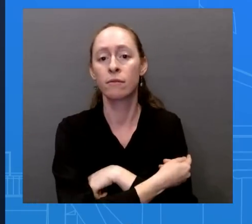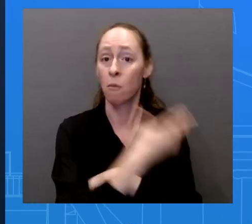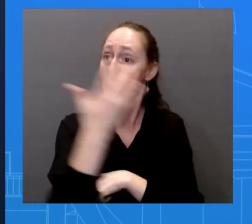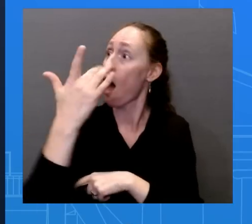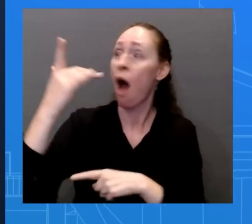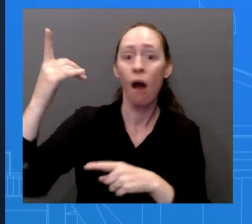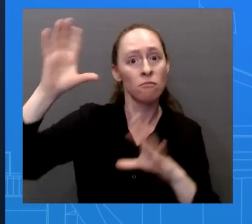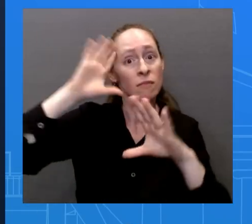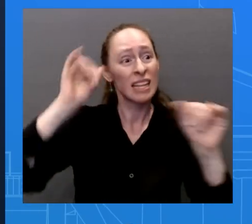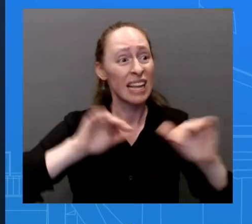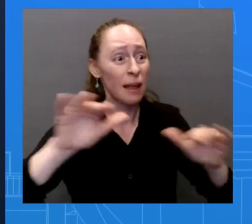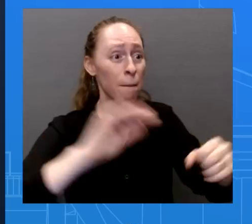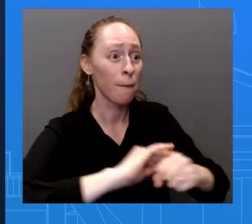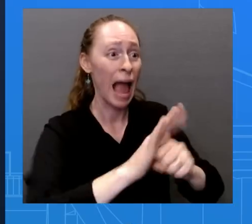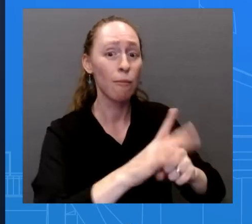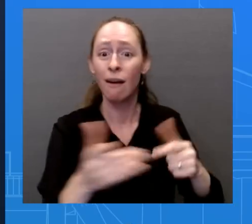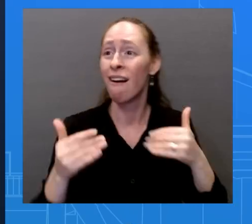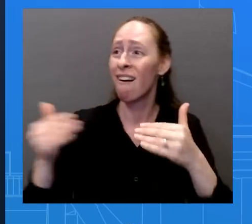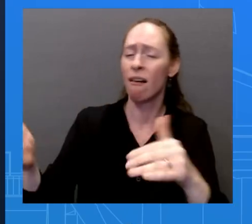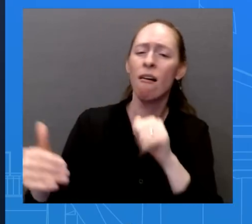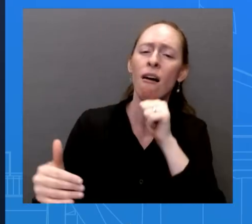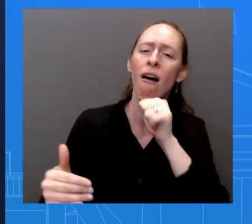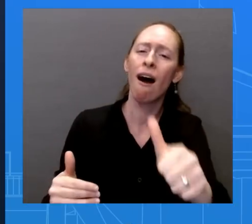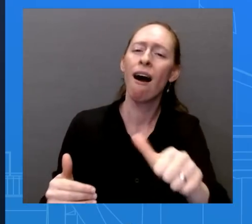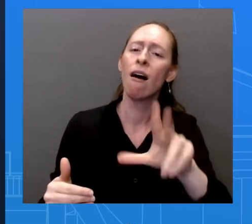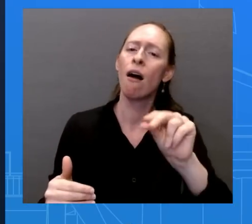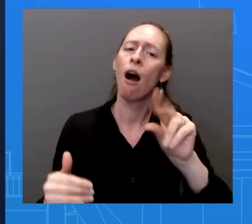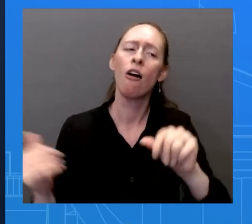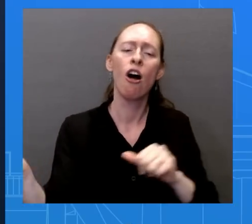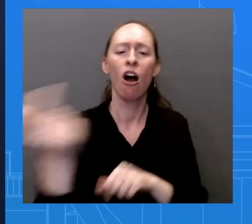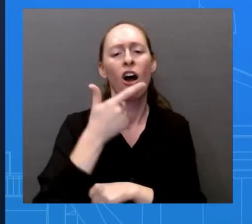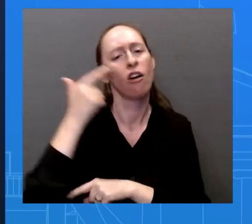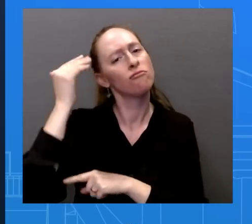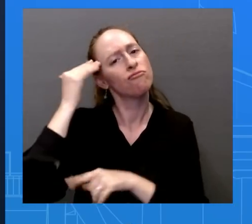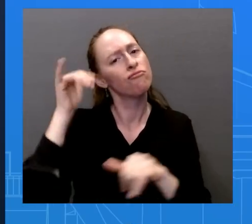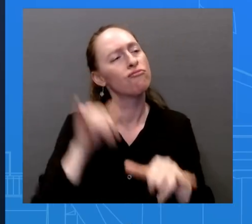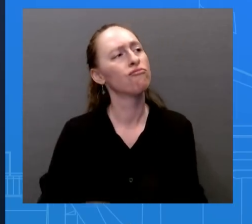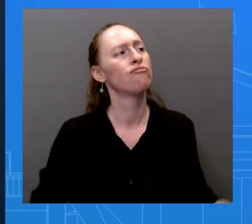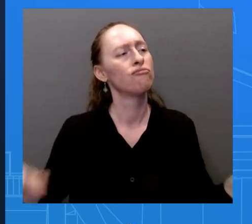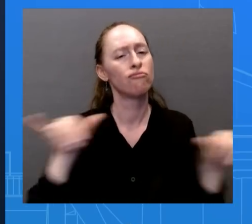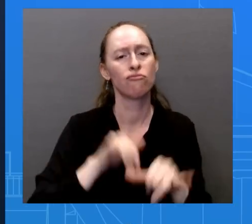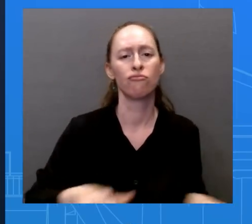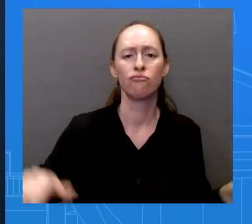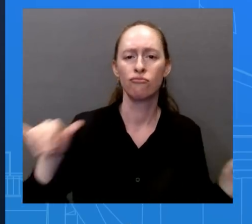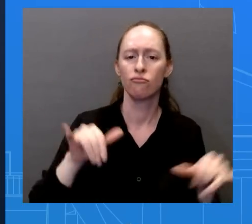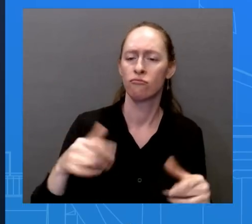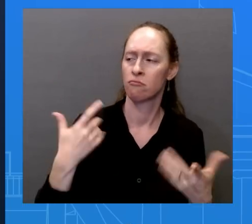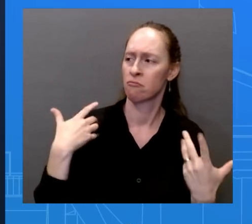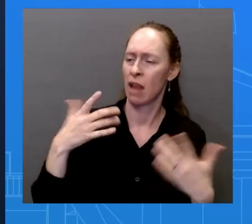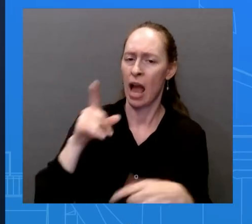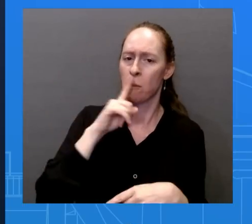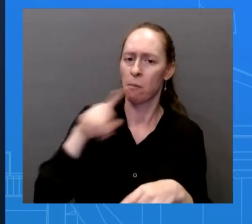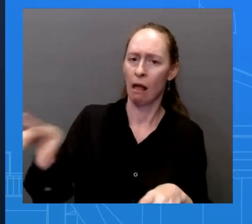during the fall and winter is to get the flu vaccine. In very much the same way, I think a majority of Americans understand